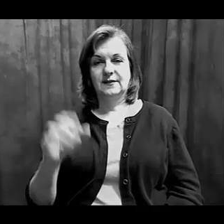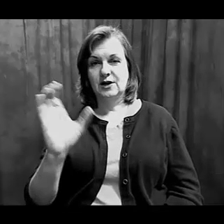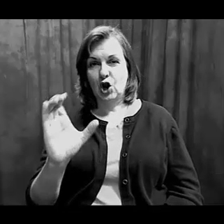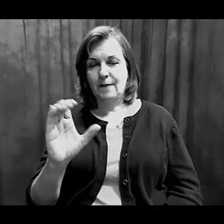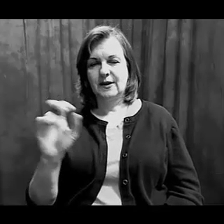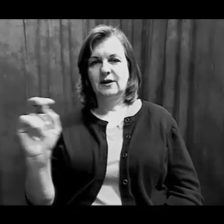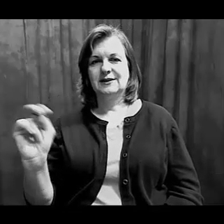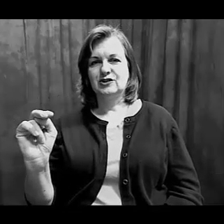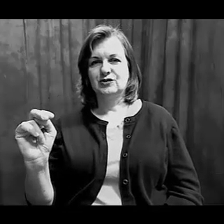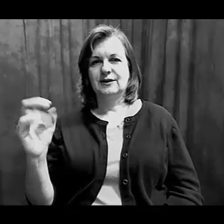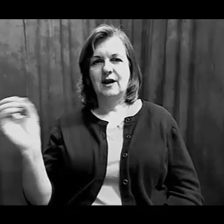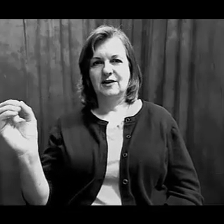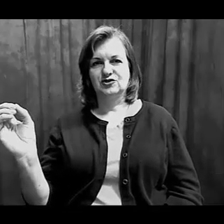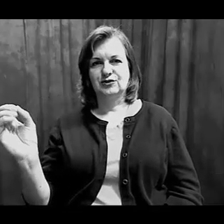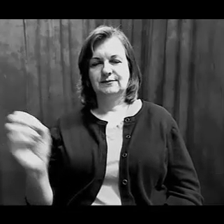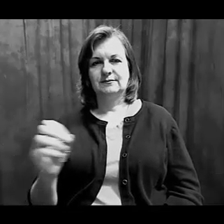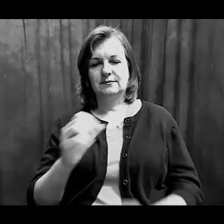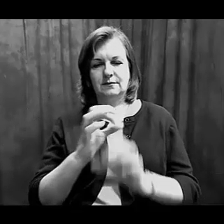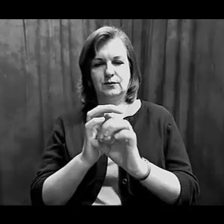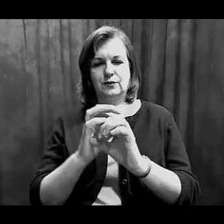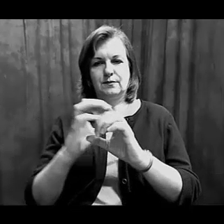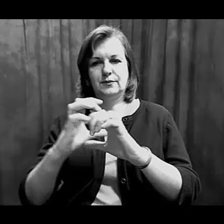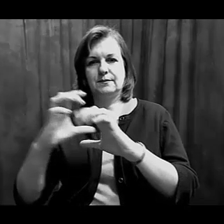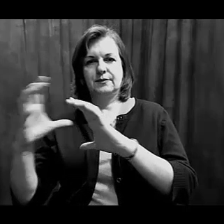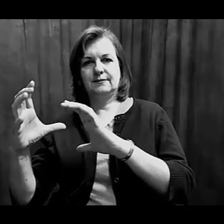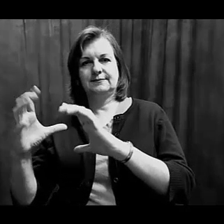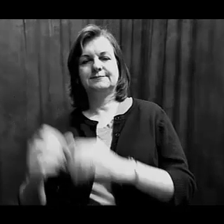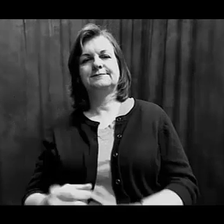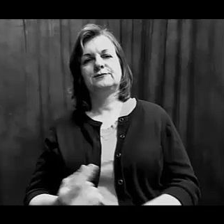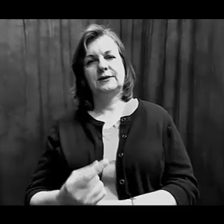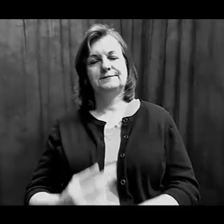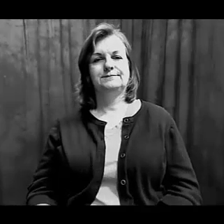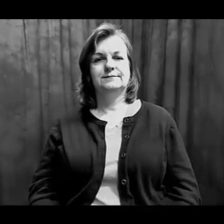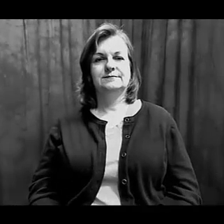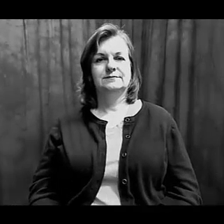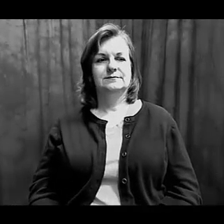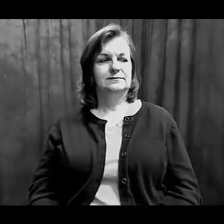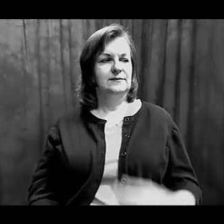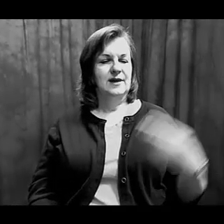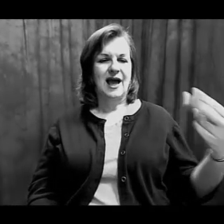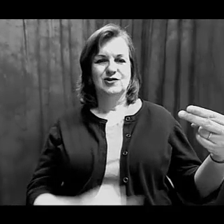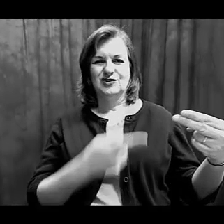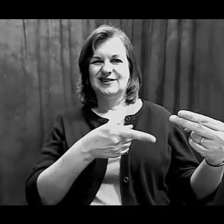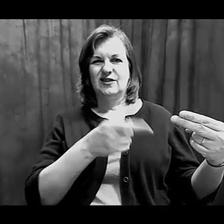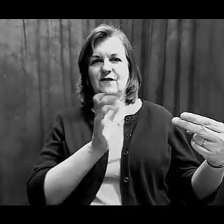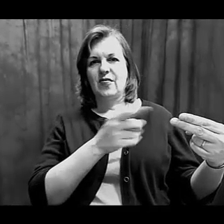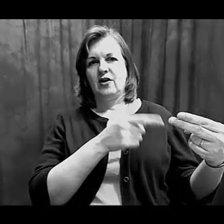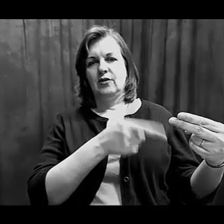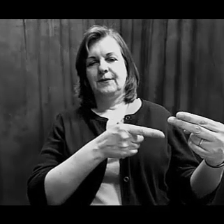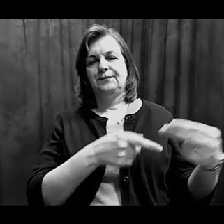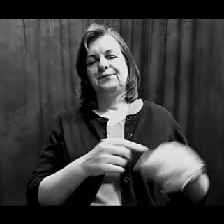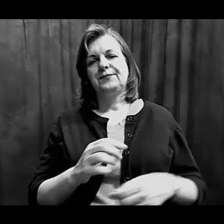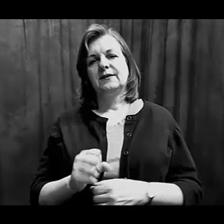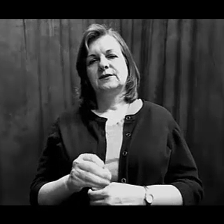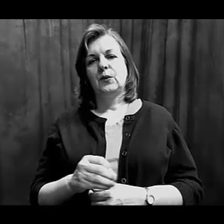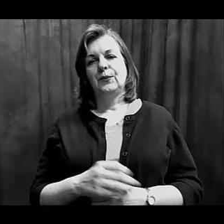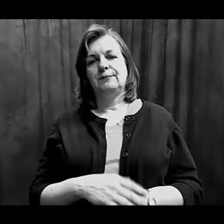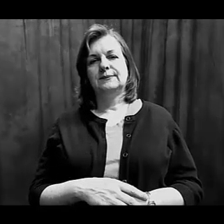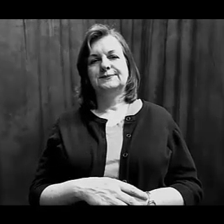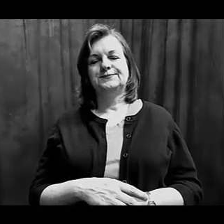said this one -- carbon nitrogen oxygen hydrogen over here